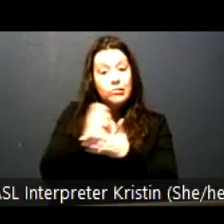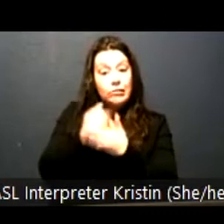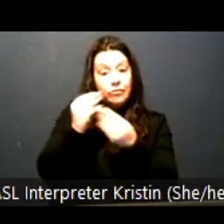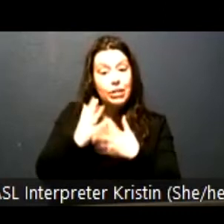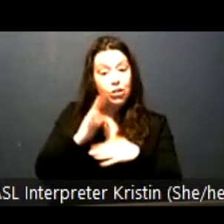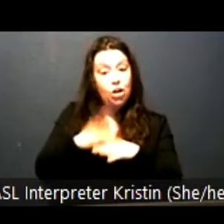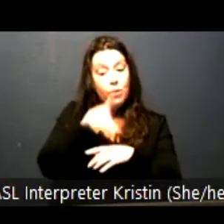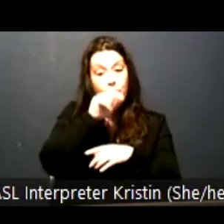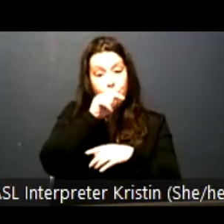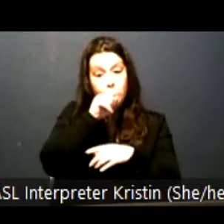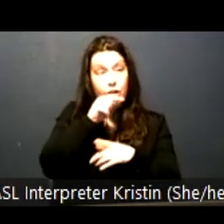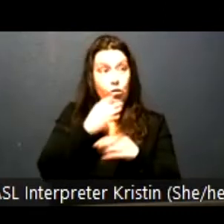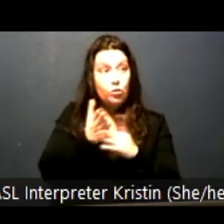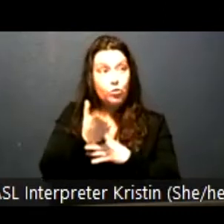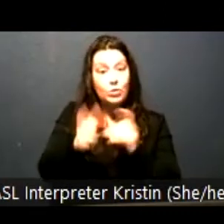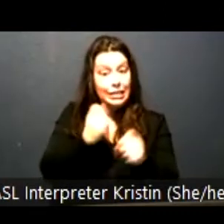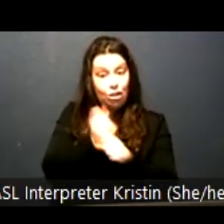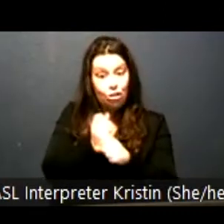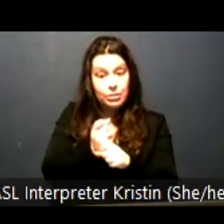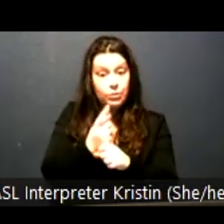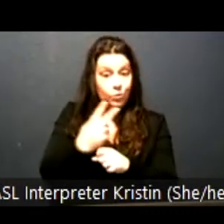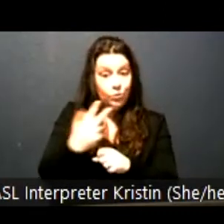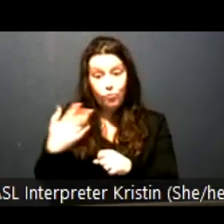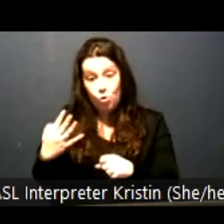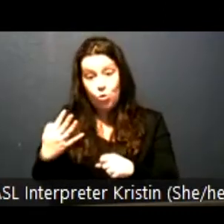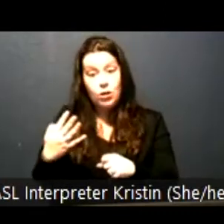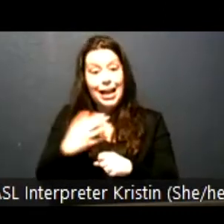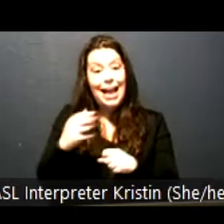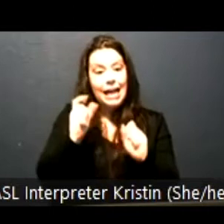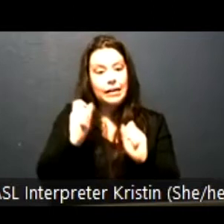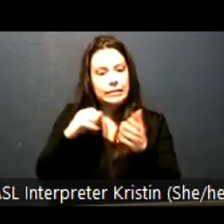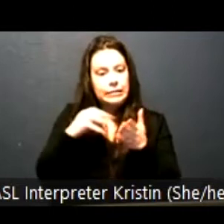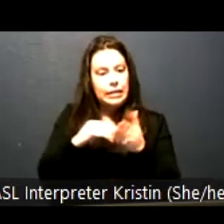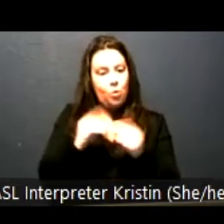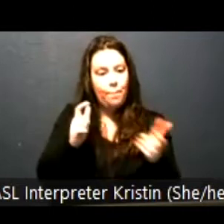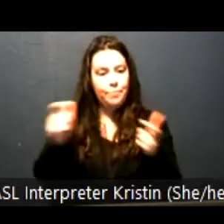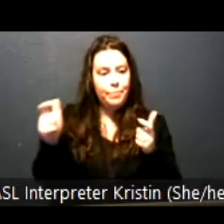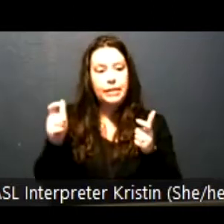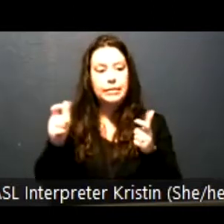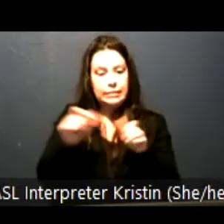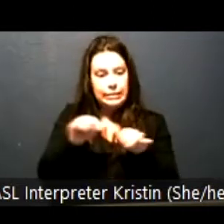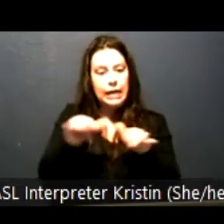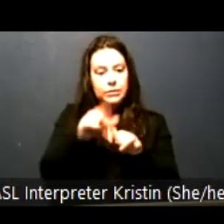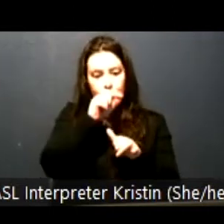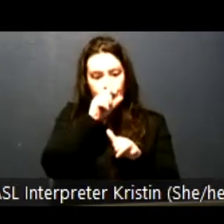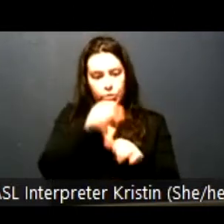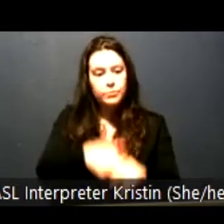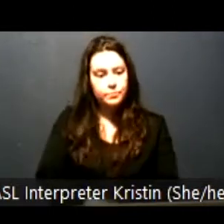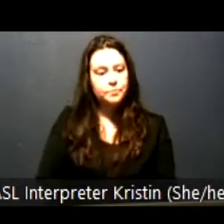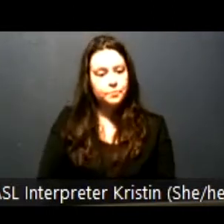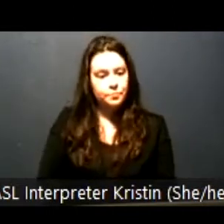enables us also to study, uh, larger-sized birds than the tiny little light-level geolocator does.